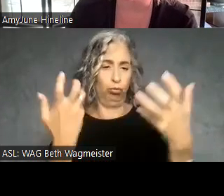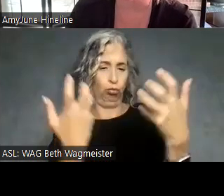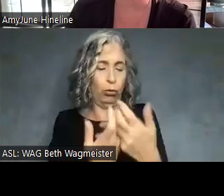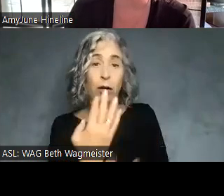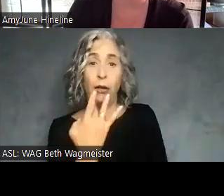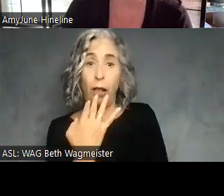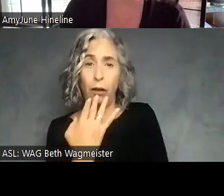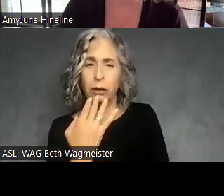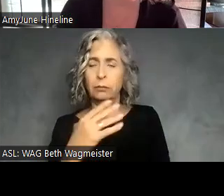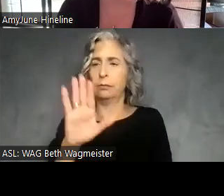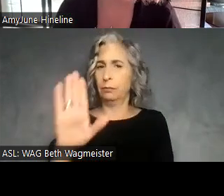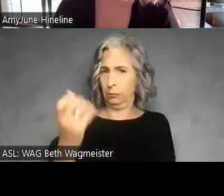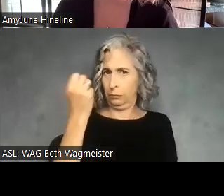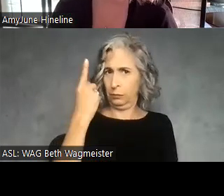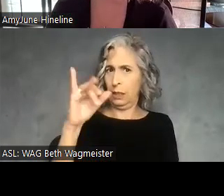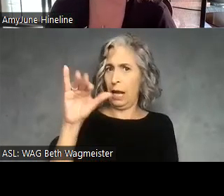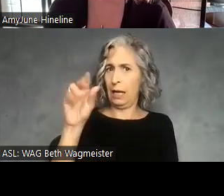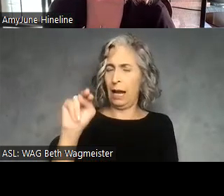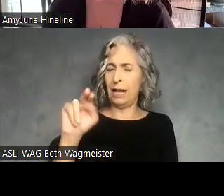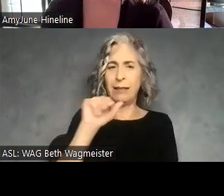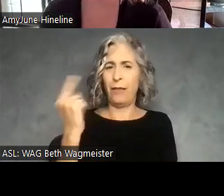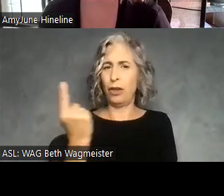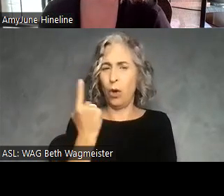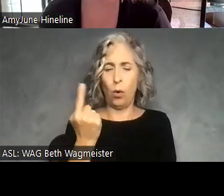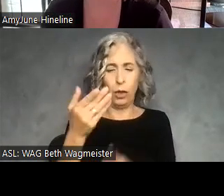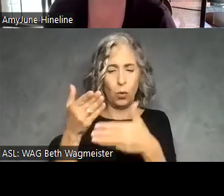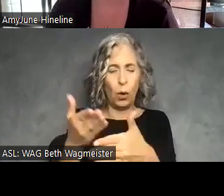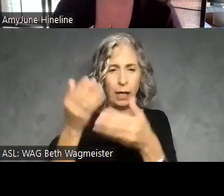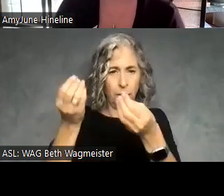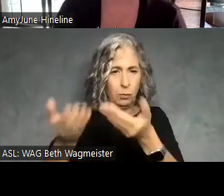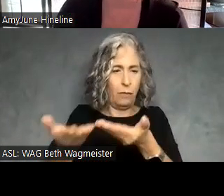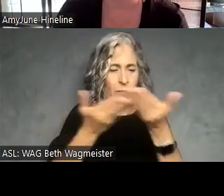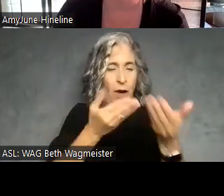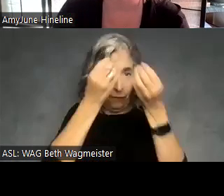it's about disruption. We don't want people to be reading a webpage and then all of a sudden